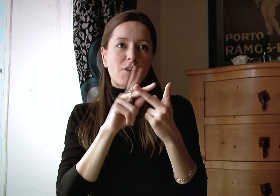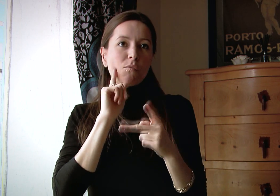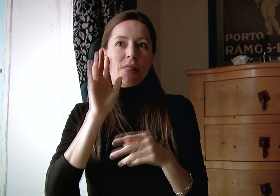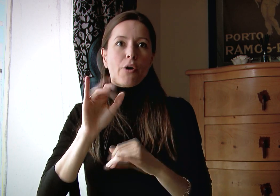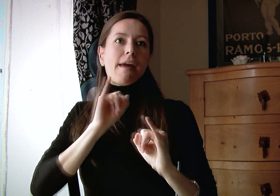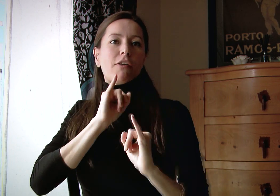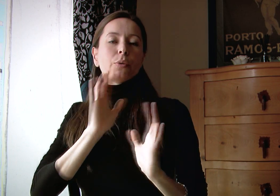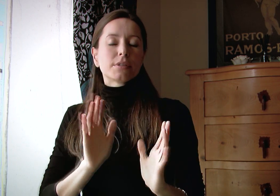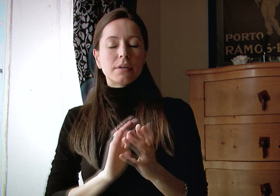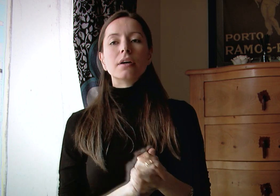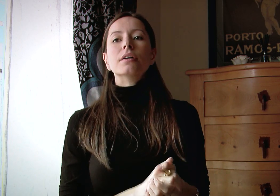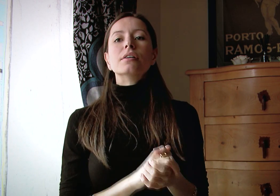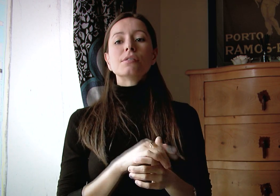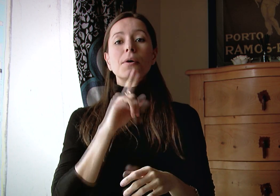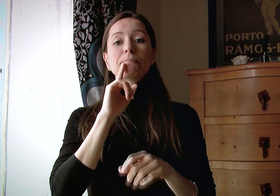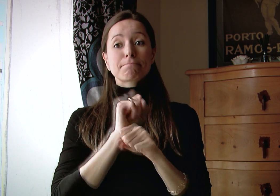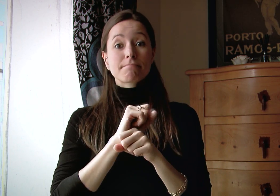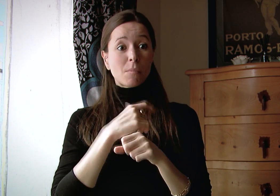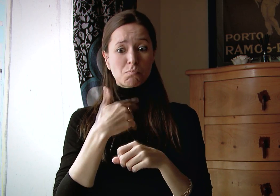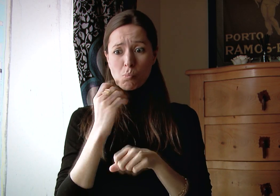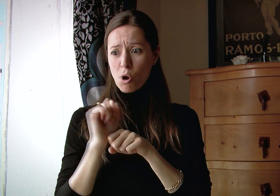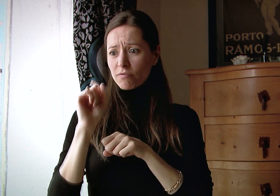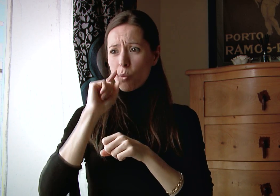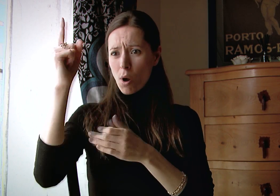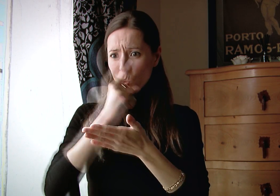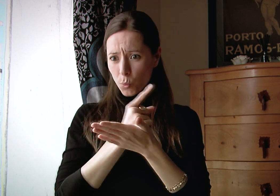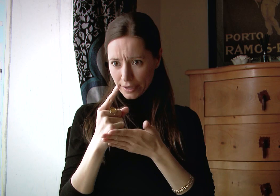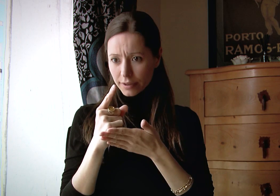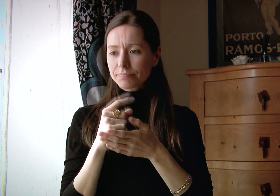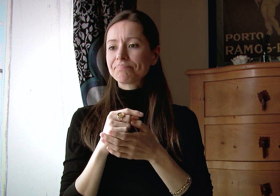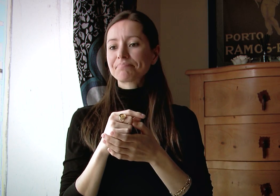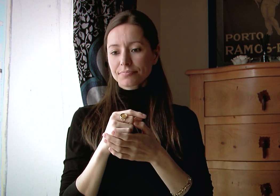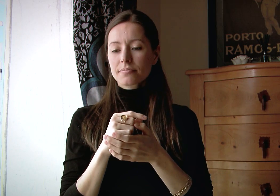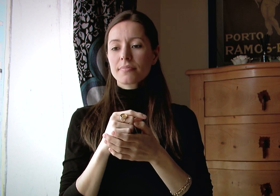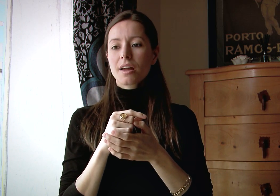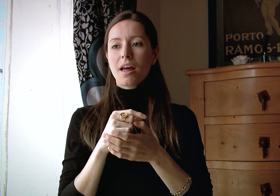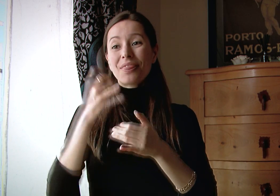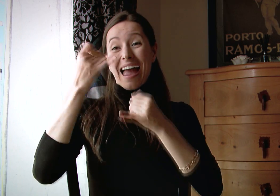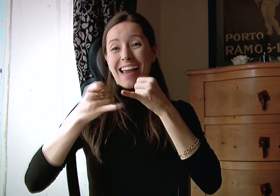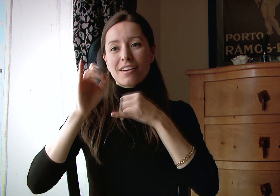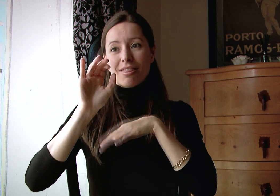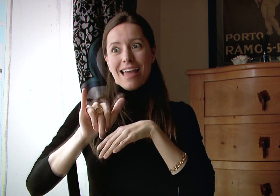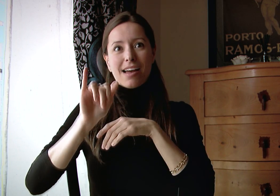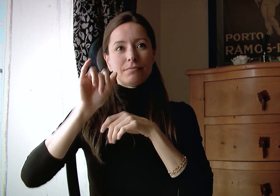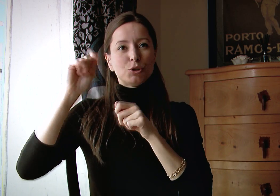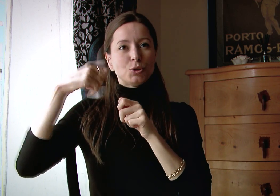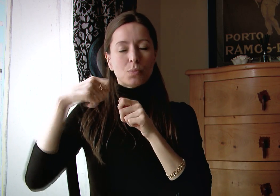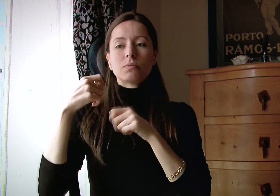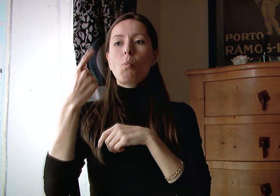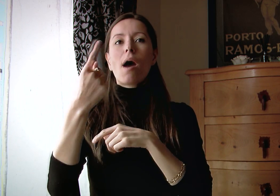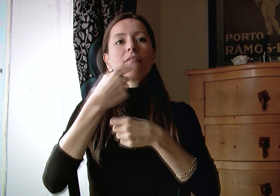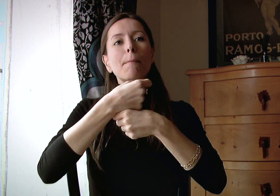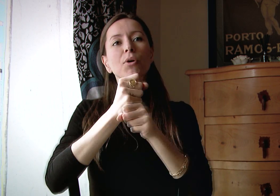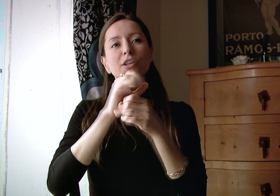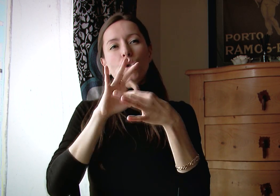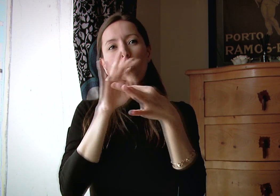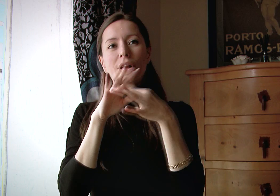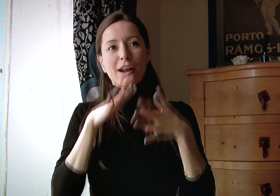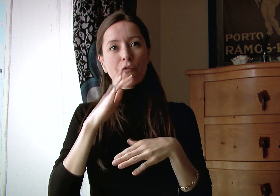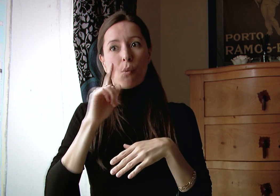for the interview. I worked for about a week. At the end of the shooting, one of the production coordinators for the